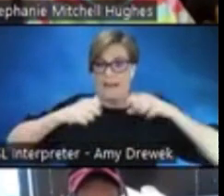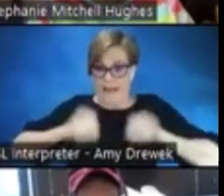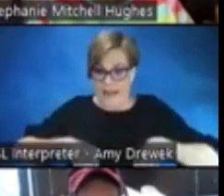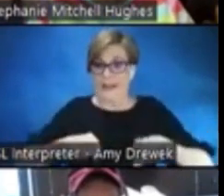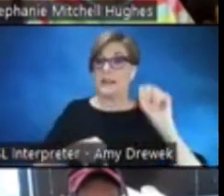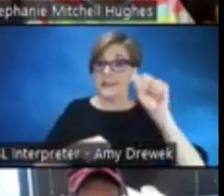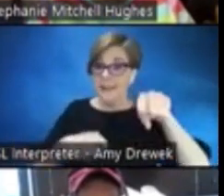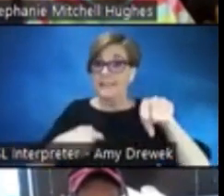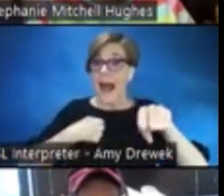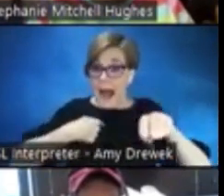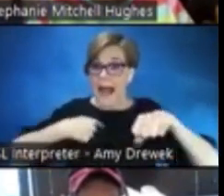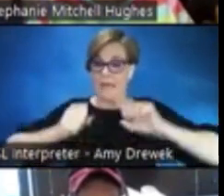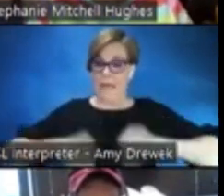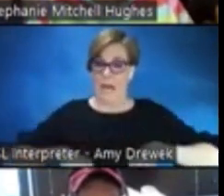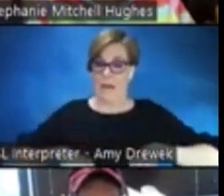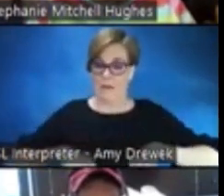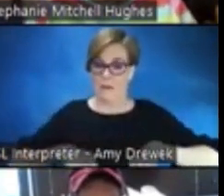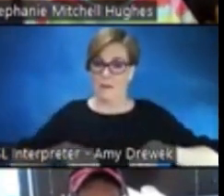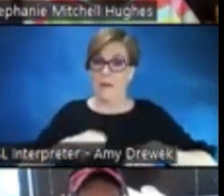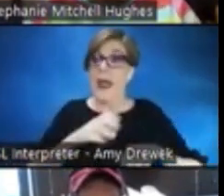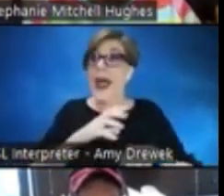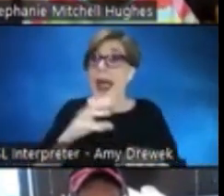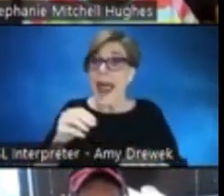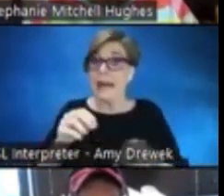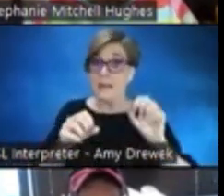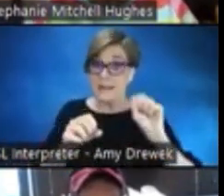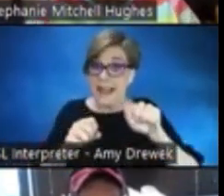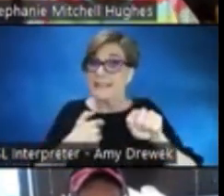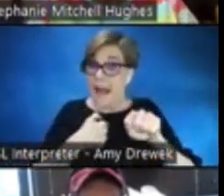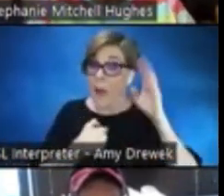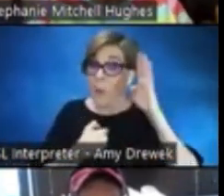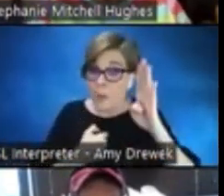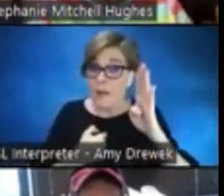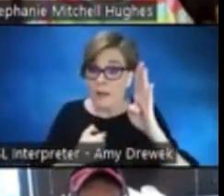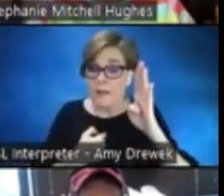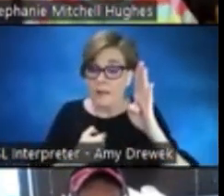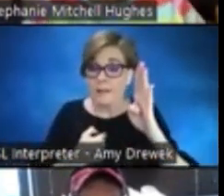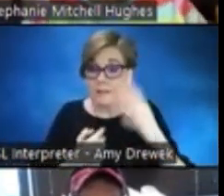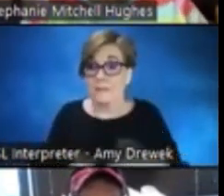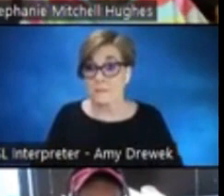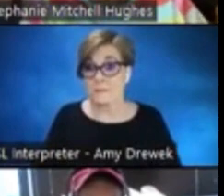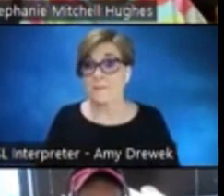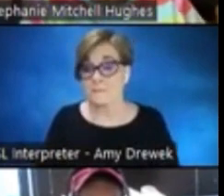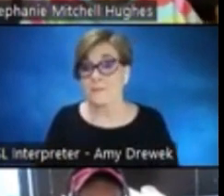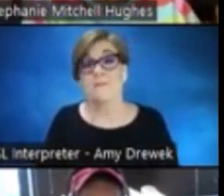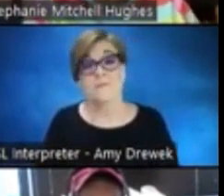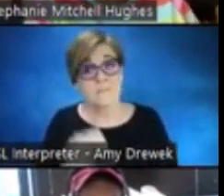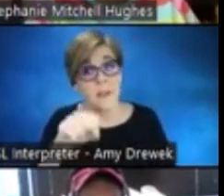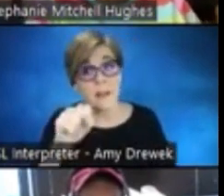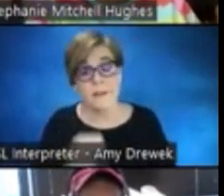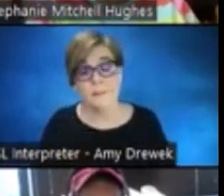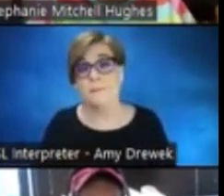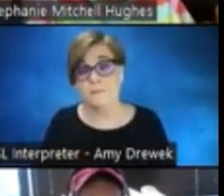NOT ONLY YES, I CAN, BUT YES, I WILL.